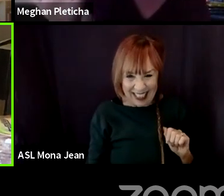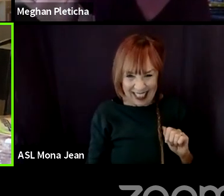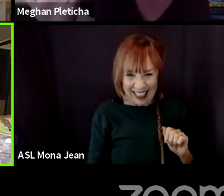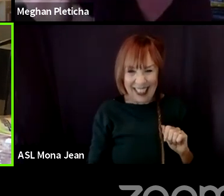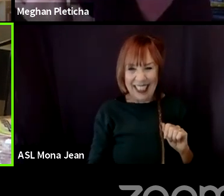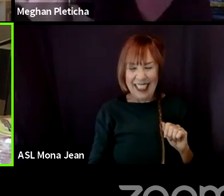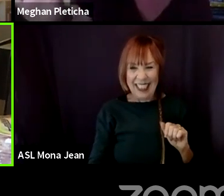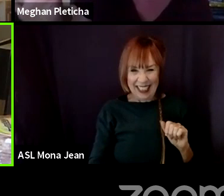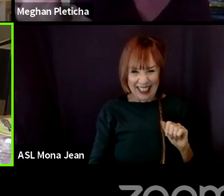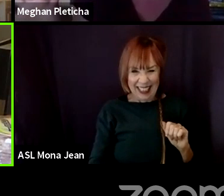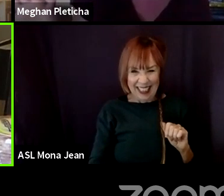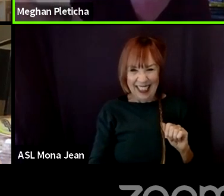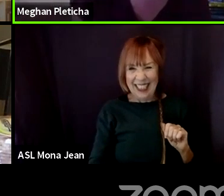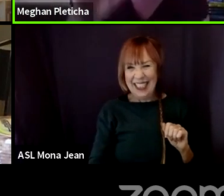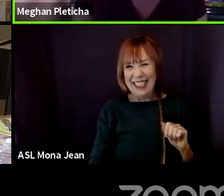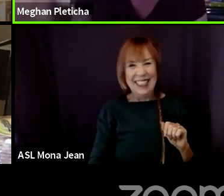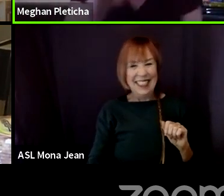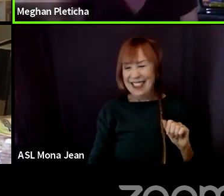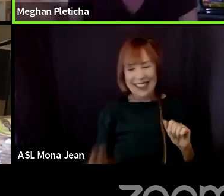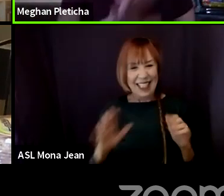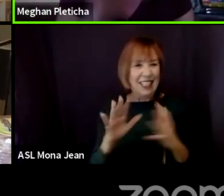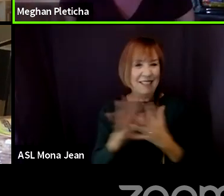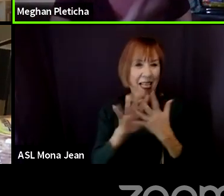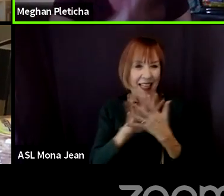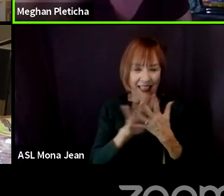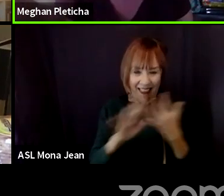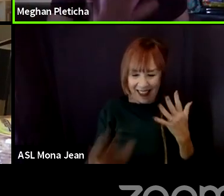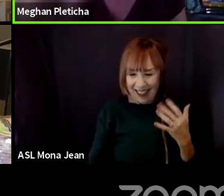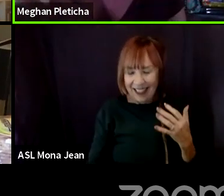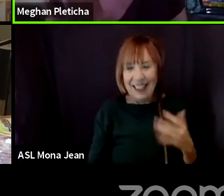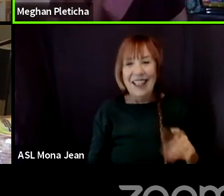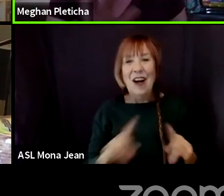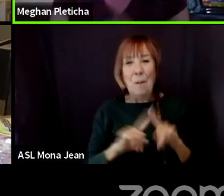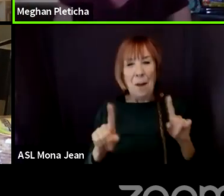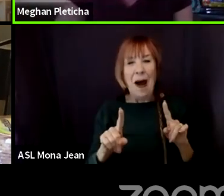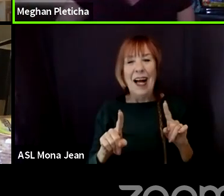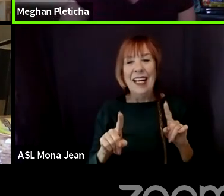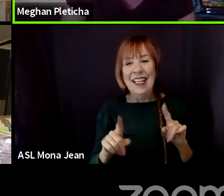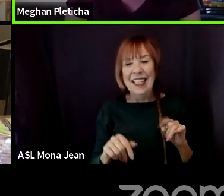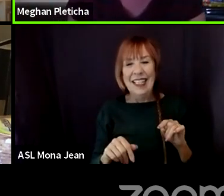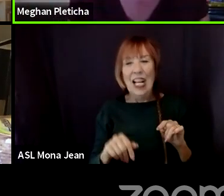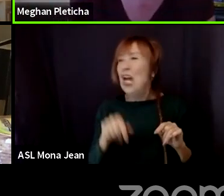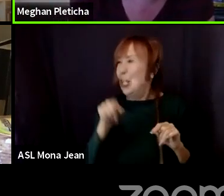Do you, (mumbles) this person do you? I that's funny but you know that like they're really good. (chuckles)